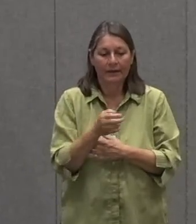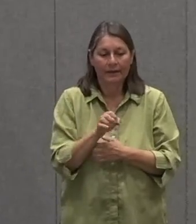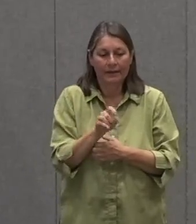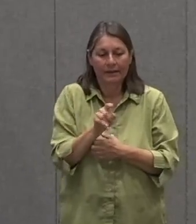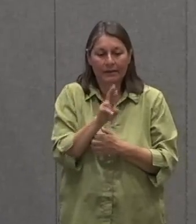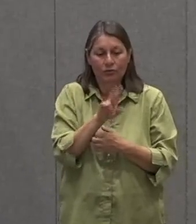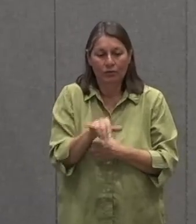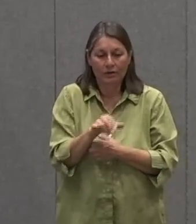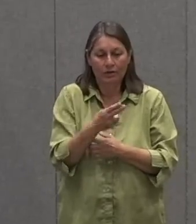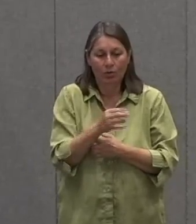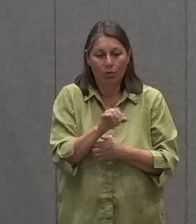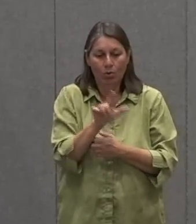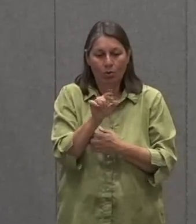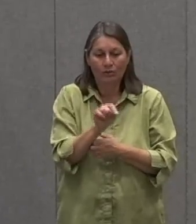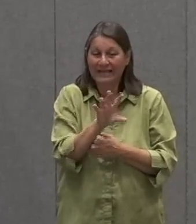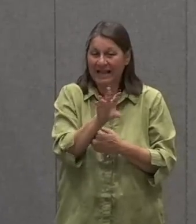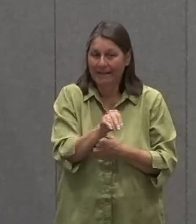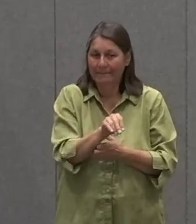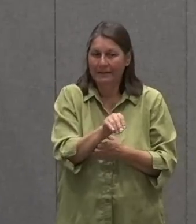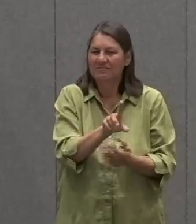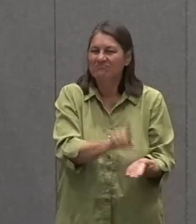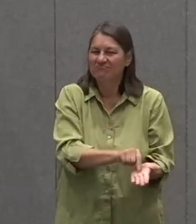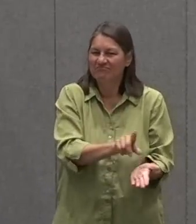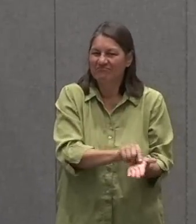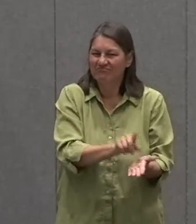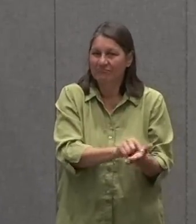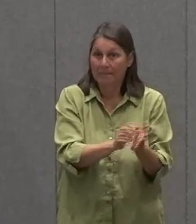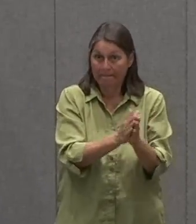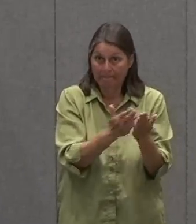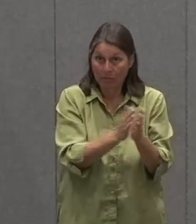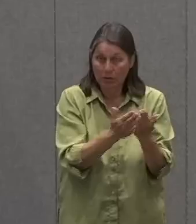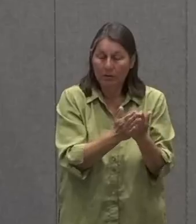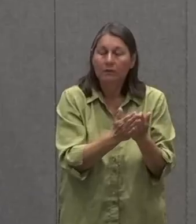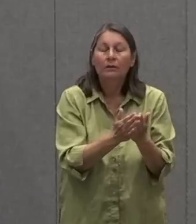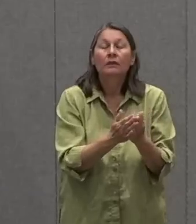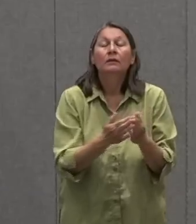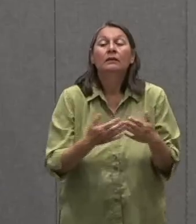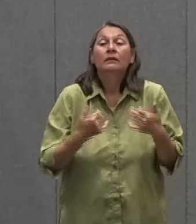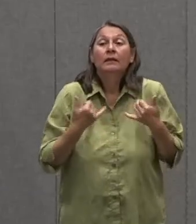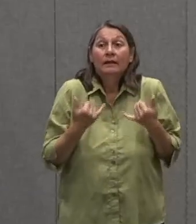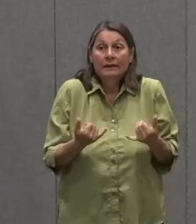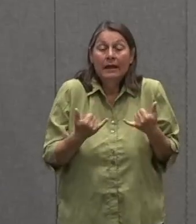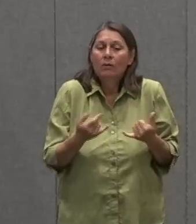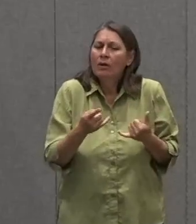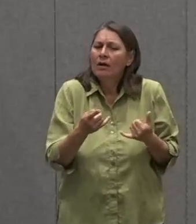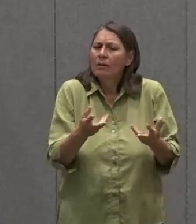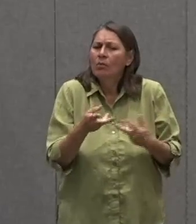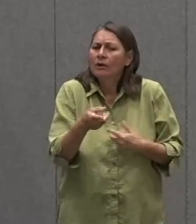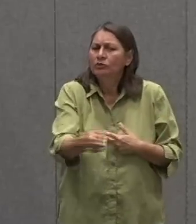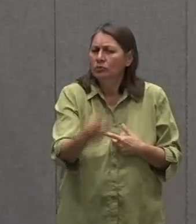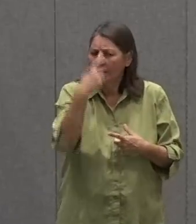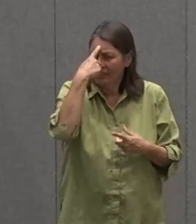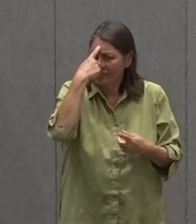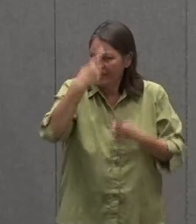and in this, as we're going through, as always, be thinking about what math is happening in this story.